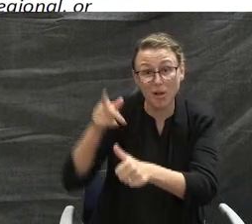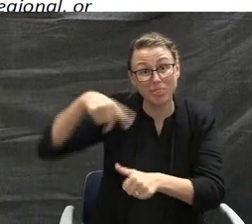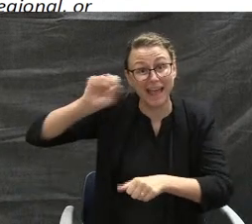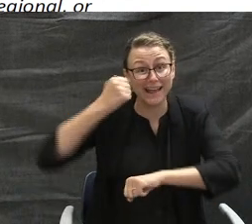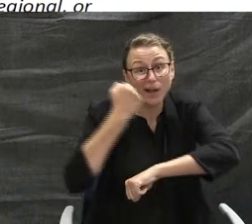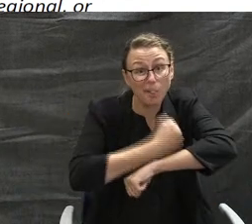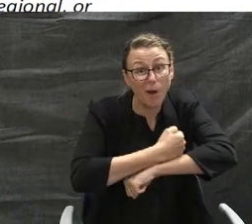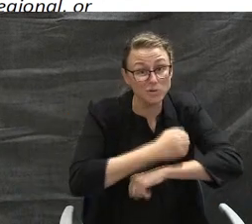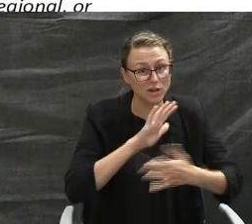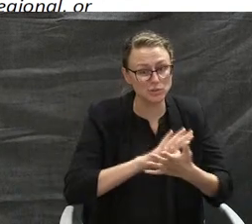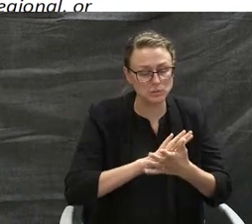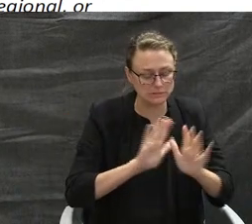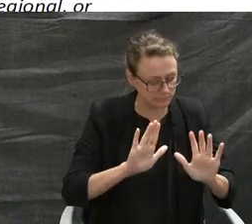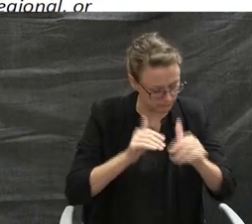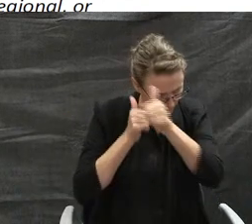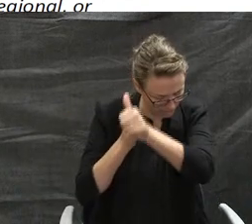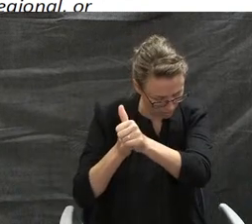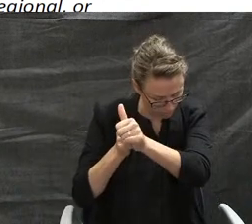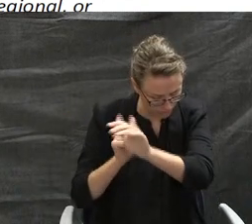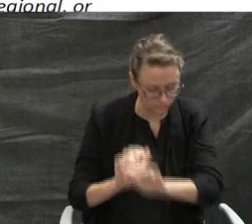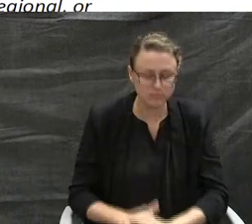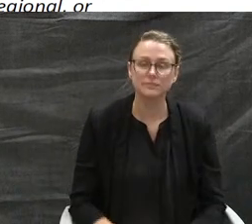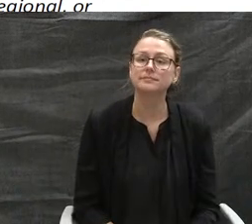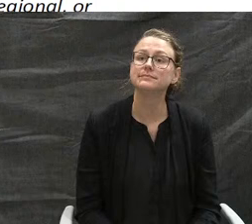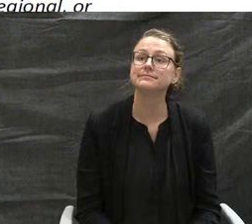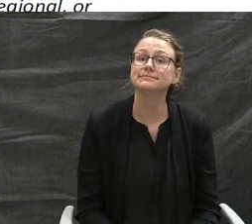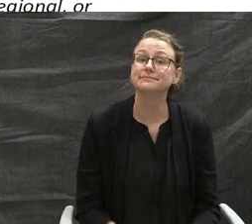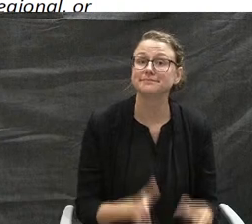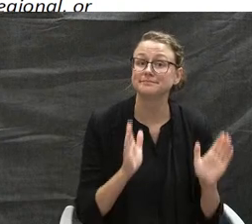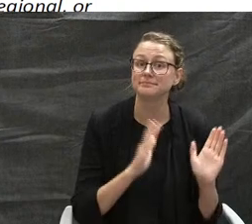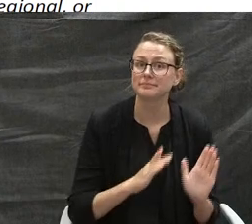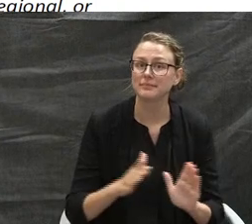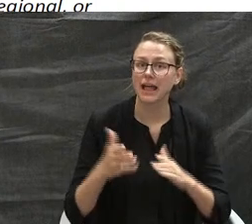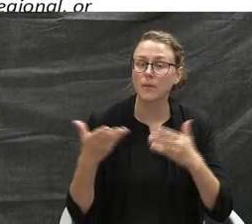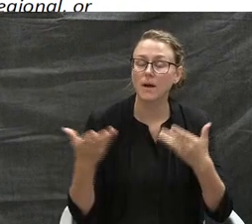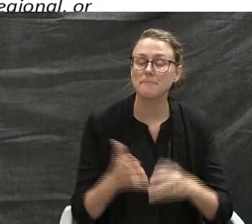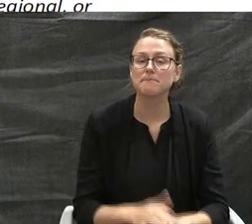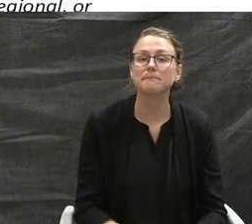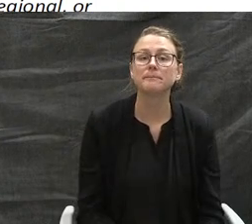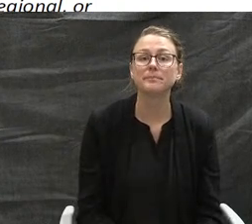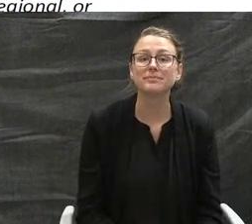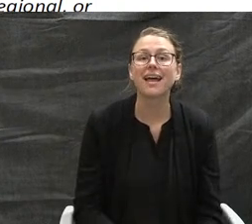So. Here's here's the plan. We're going to have a hybrid